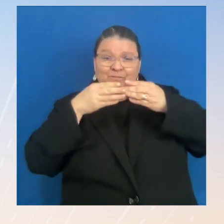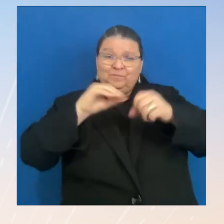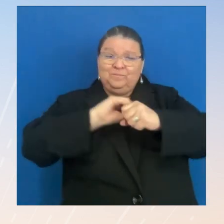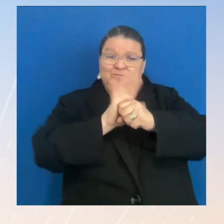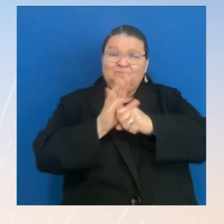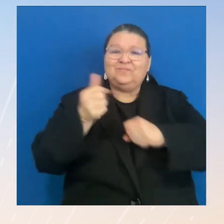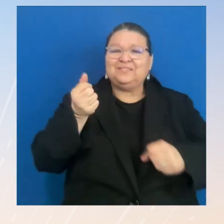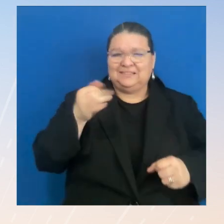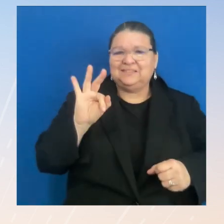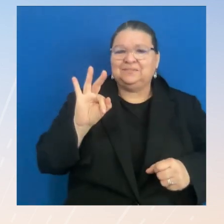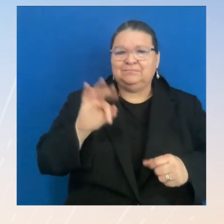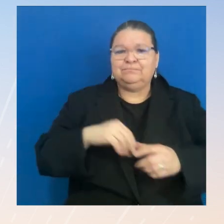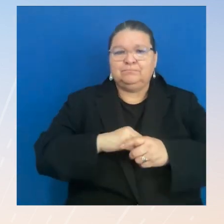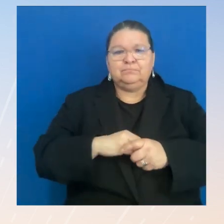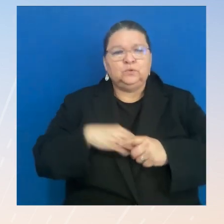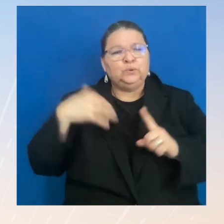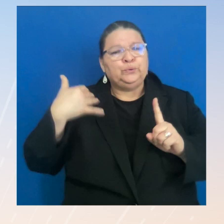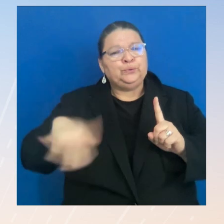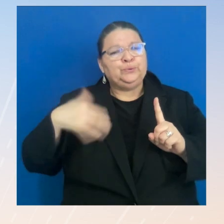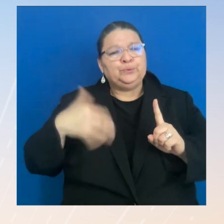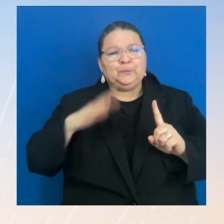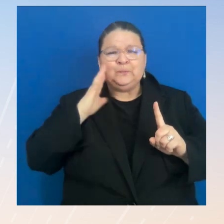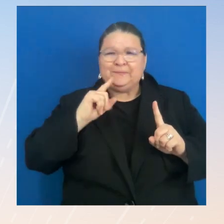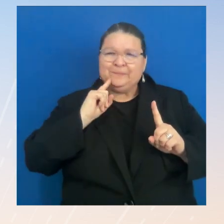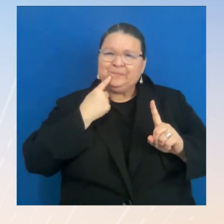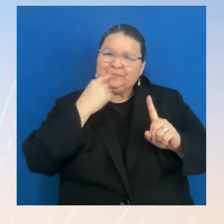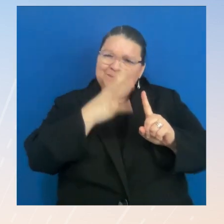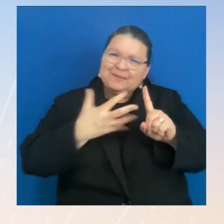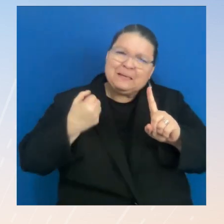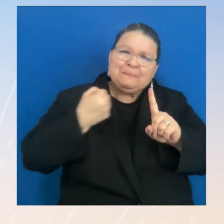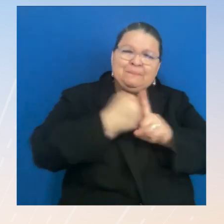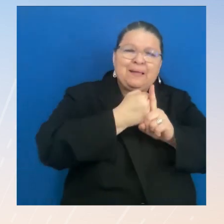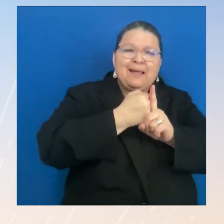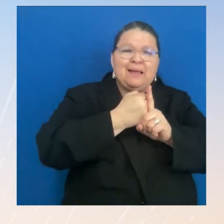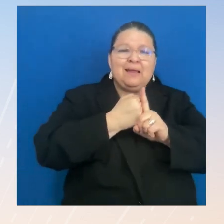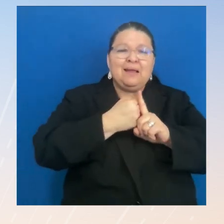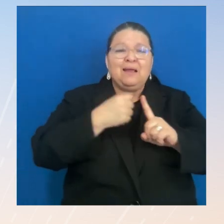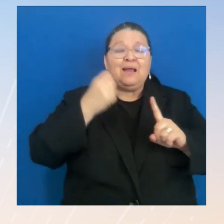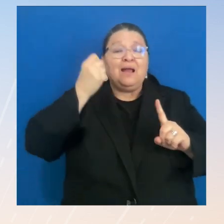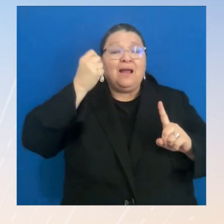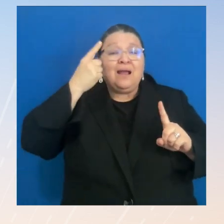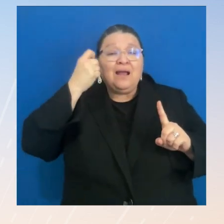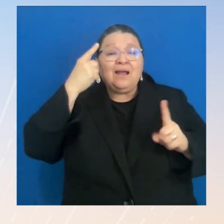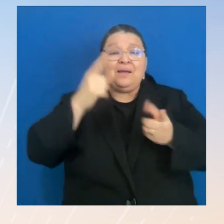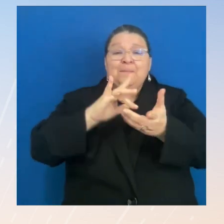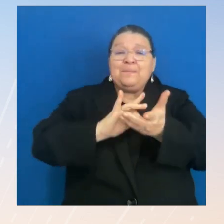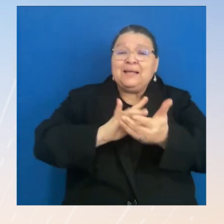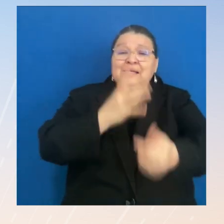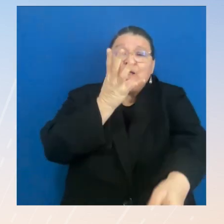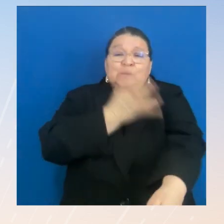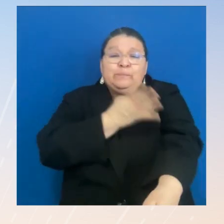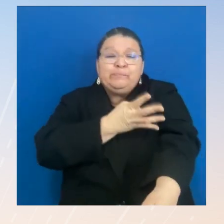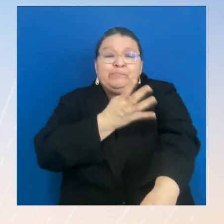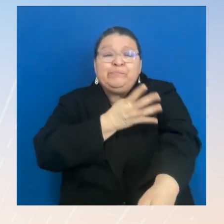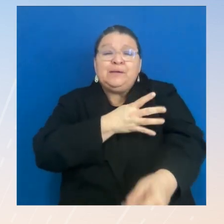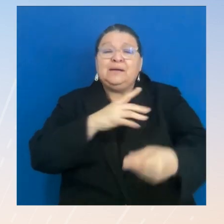fewer monoclonal antibodies sent to states, an inability to purchase additional treatments, fewer tests available to Americans,